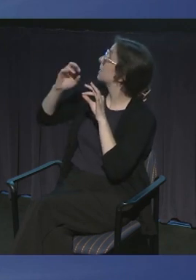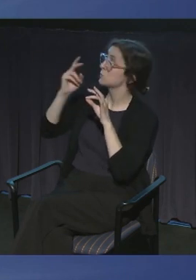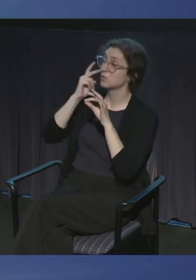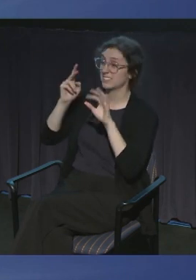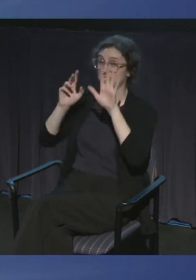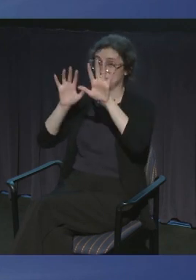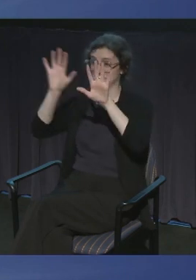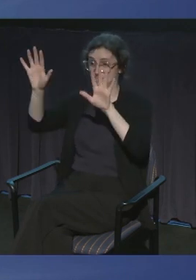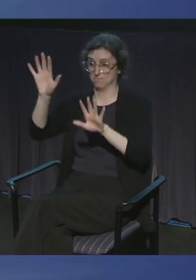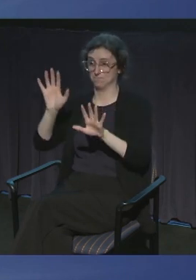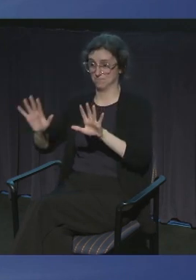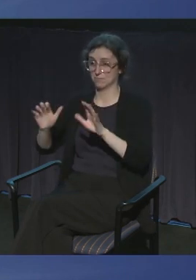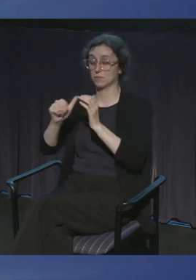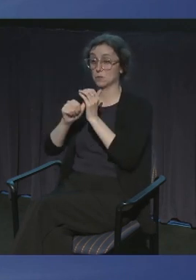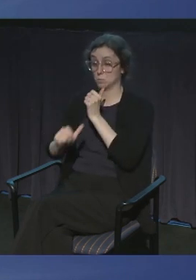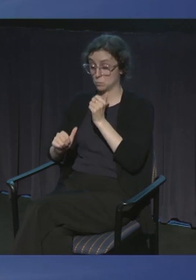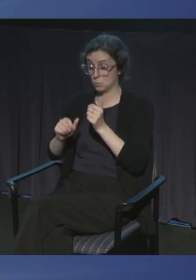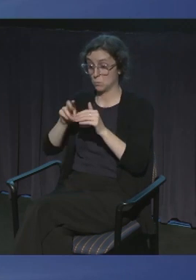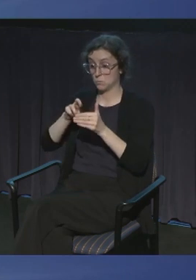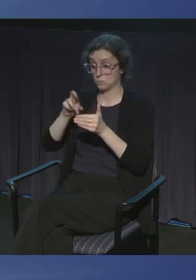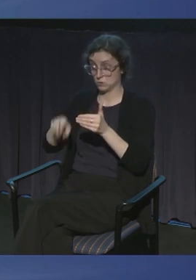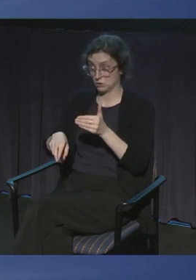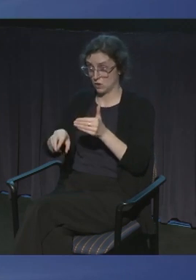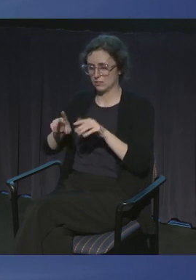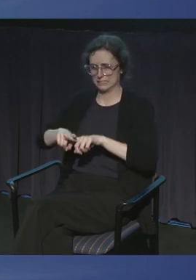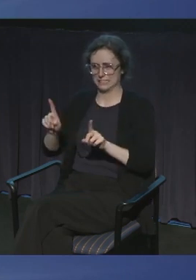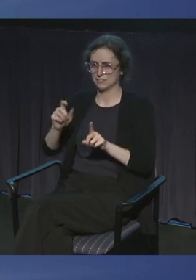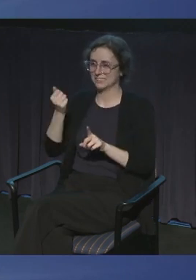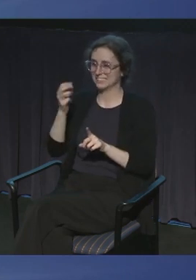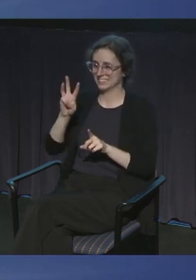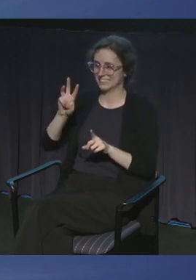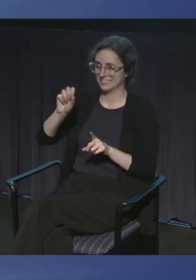THE FECAL MATERIAL, 16S, LOOKS VERY DIFFERENT BETWEEN WILD